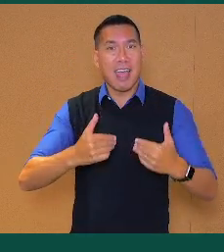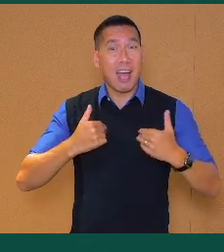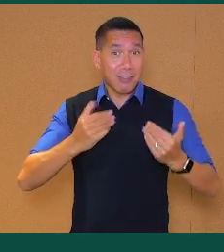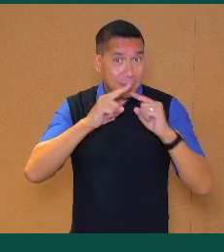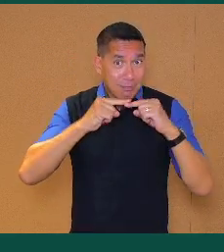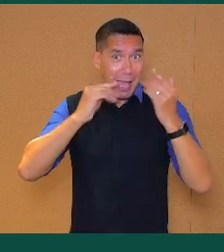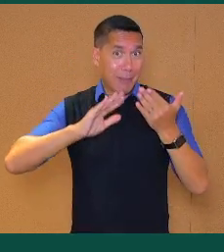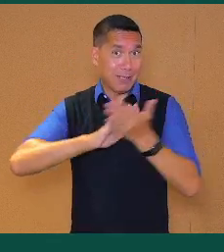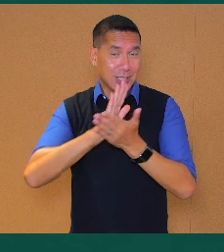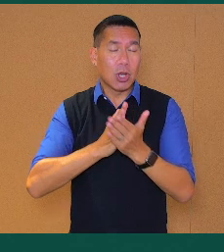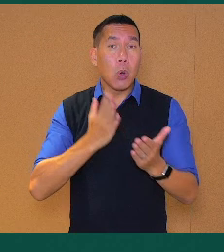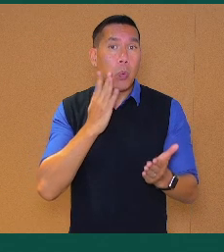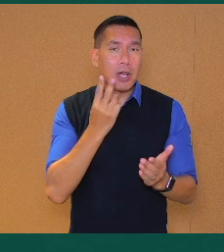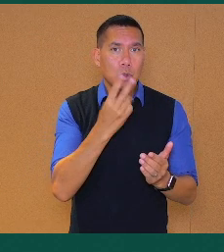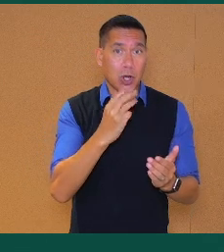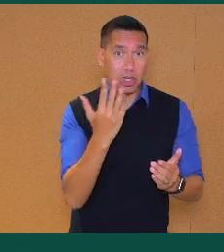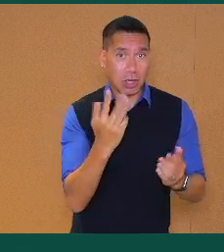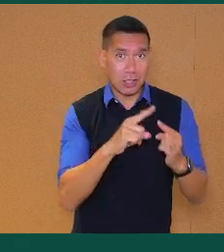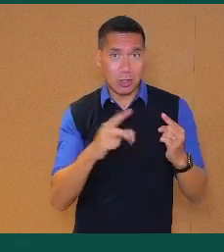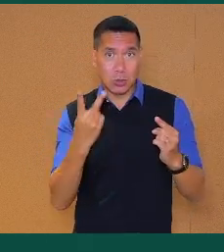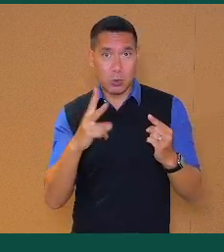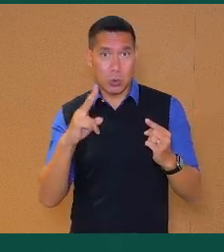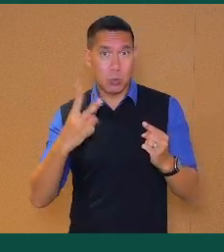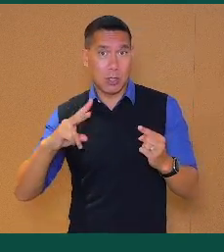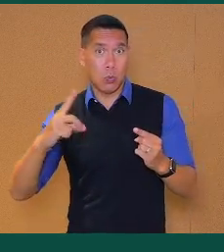and happiness in 2019 to 2021. The Outstanding Health